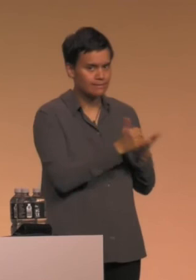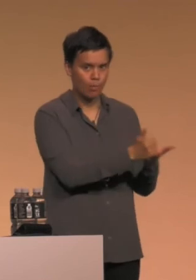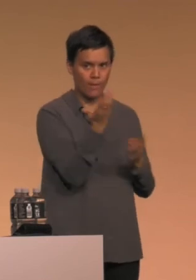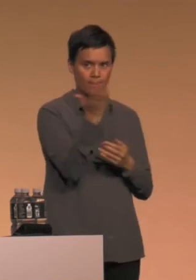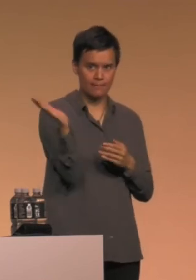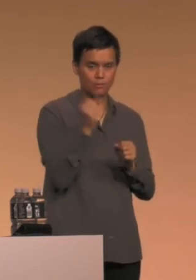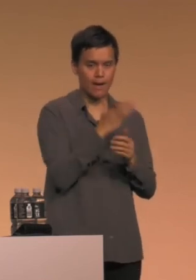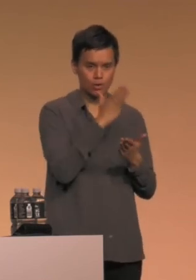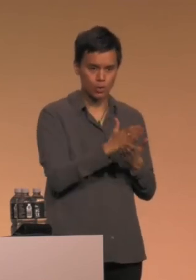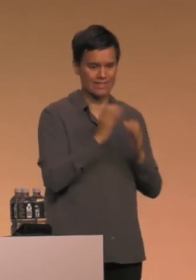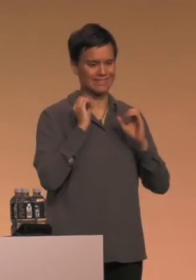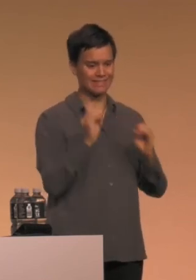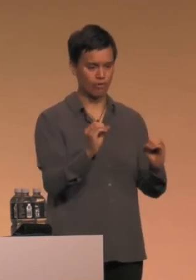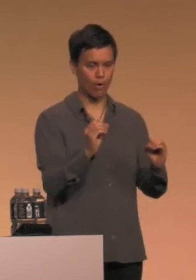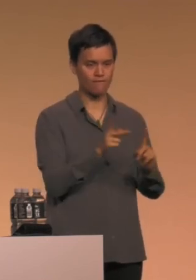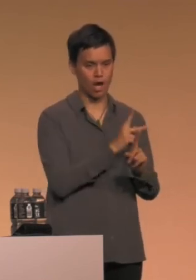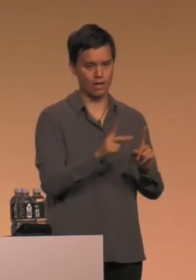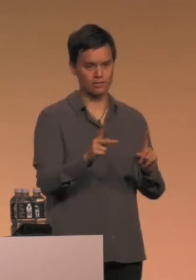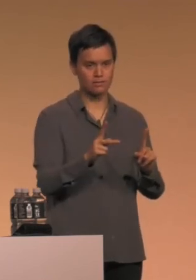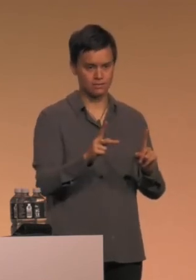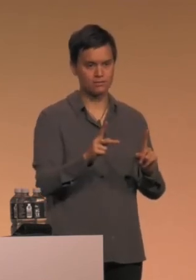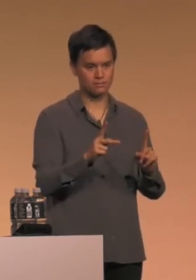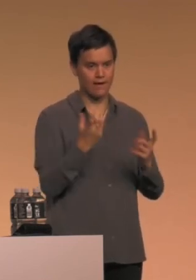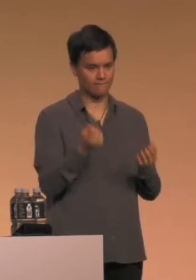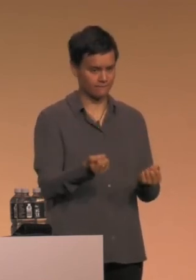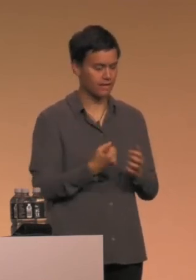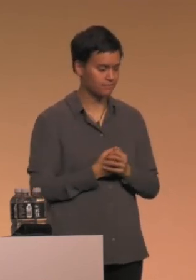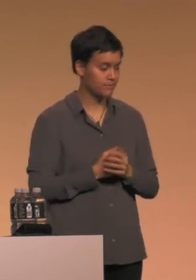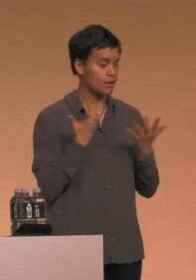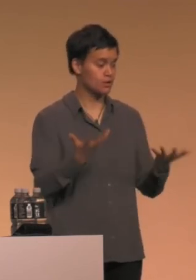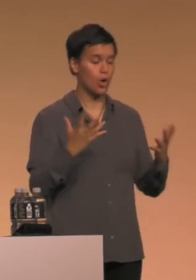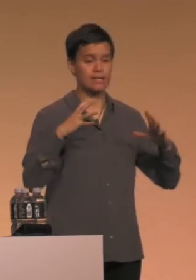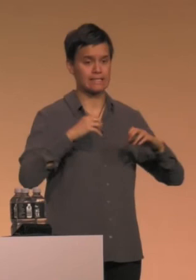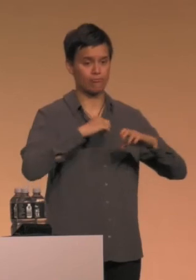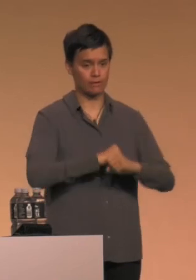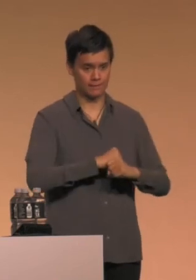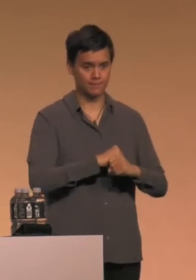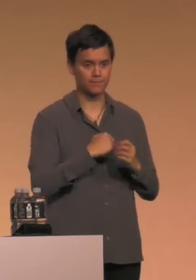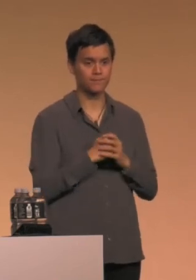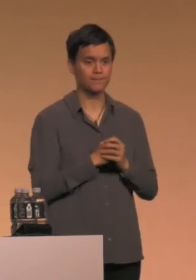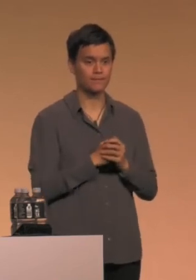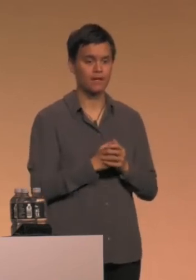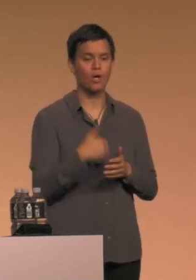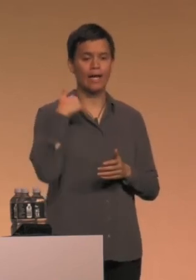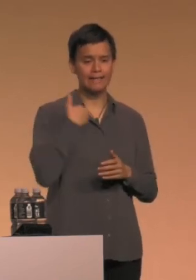And that's down to us. In summary, we need to enable and expect